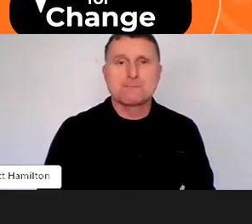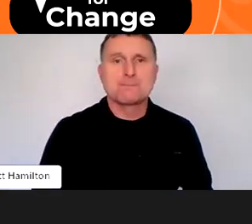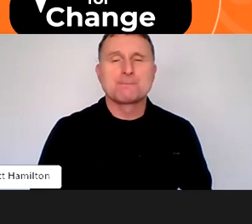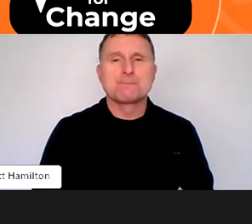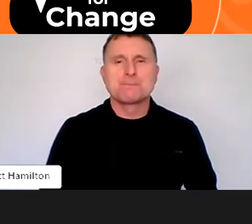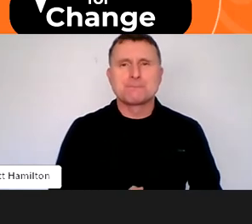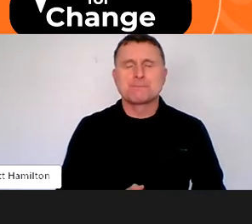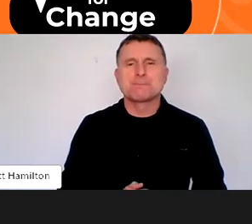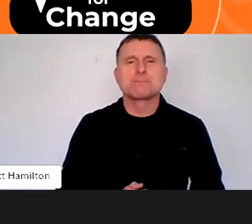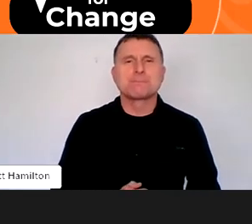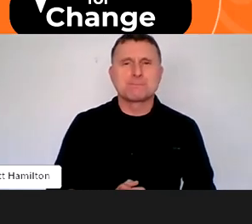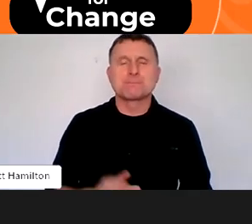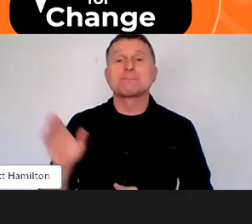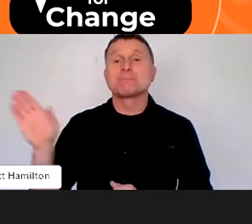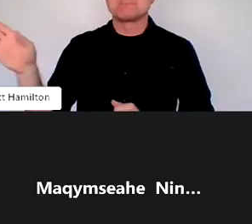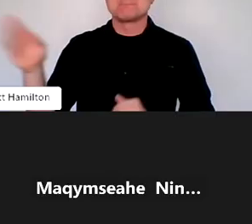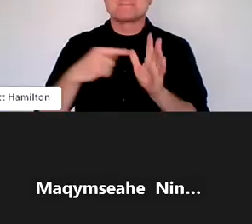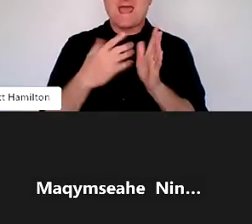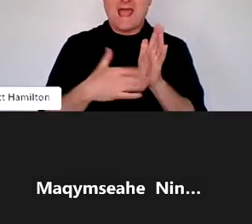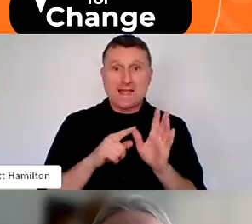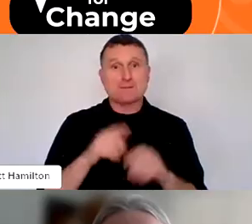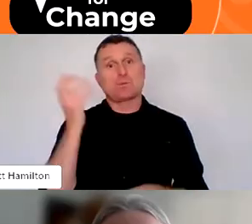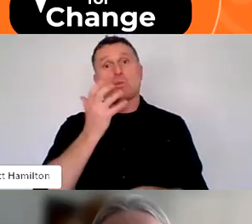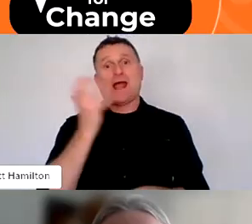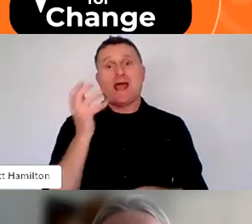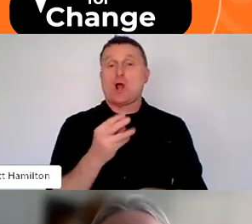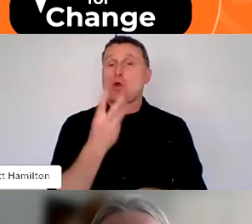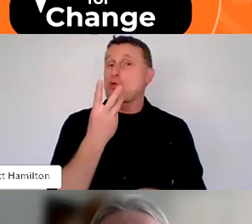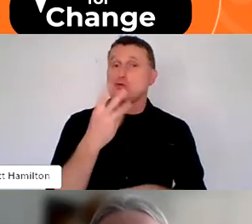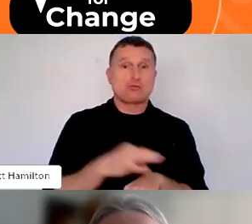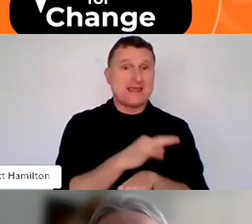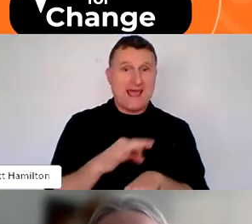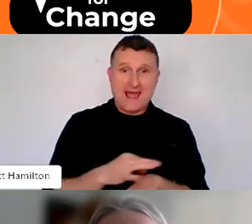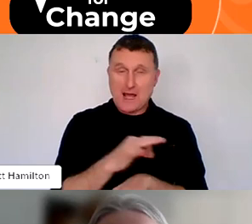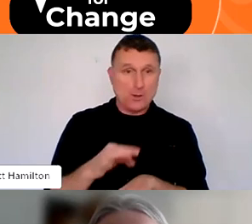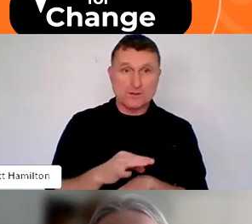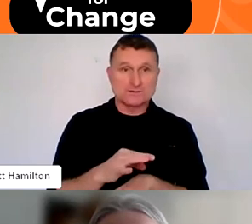Hasn't this been an amazing three hours. Shockingly we're only behind